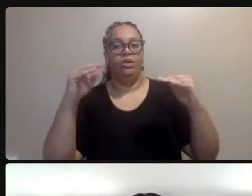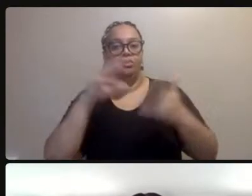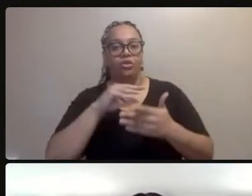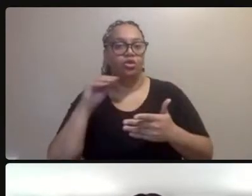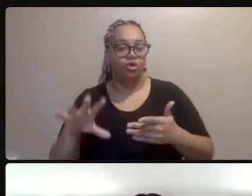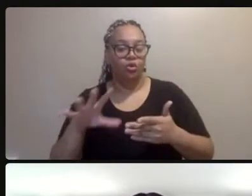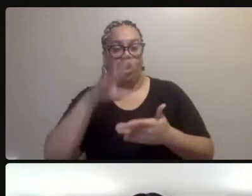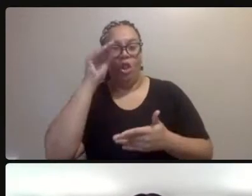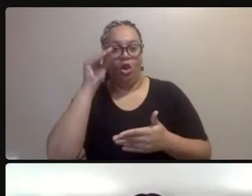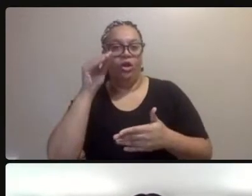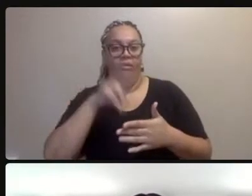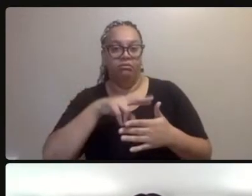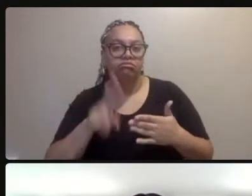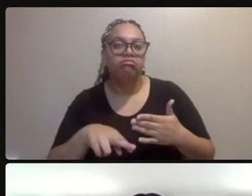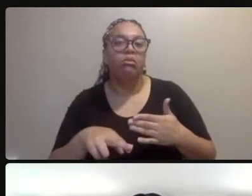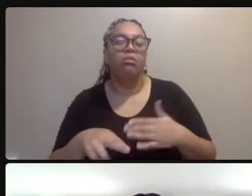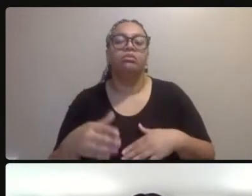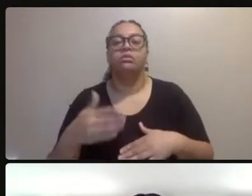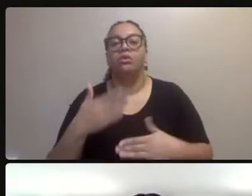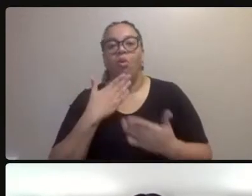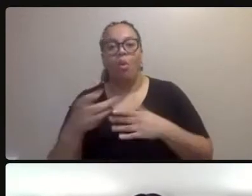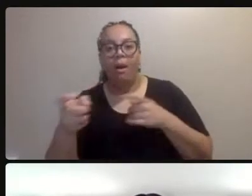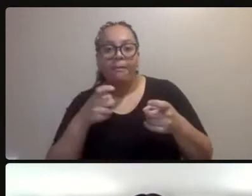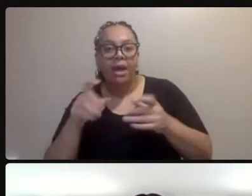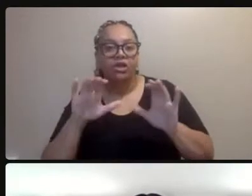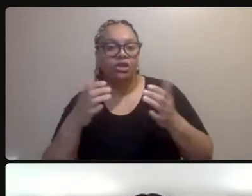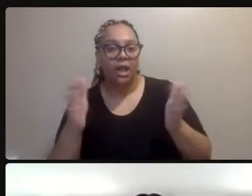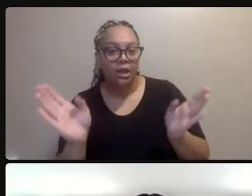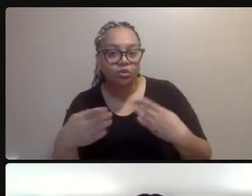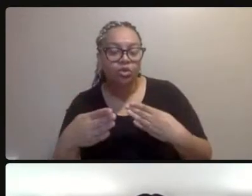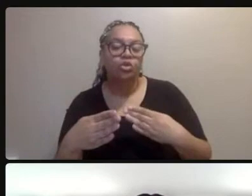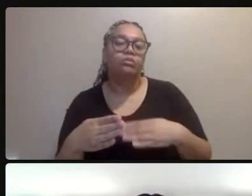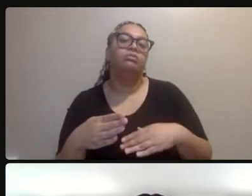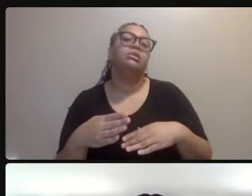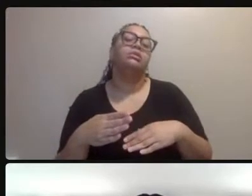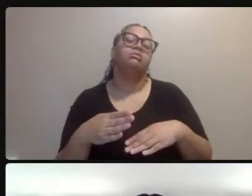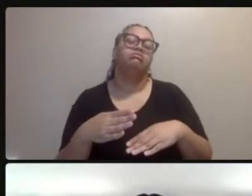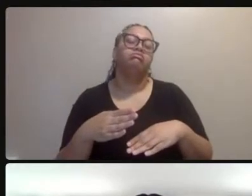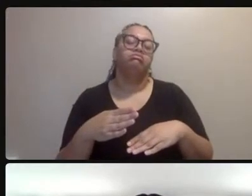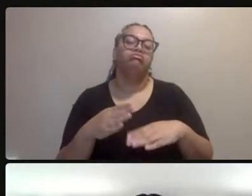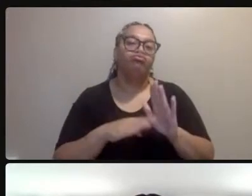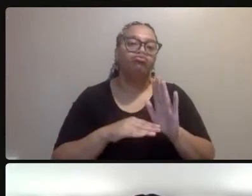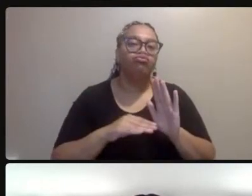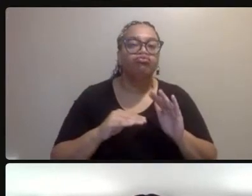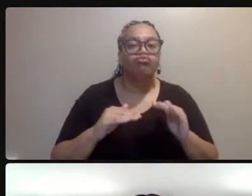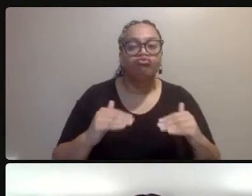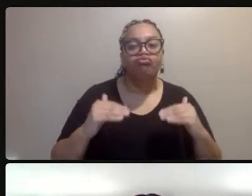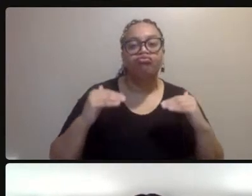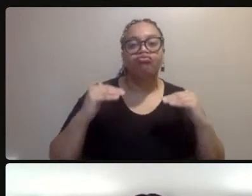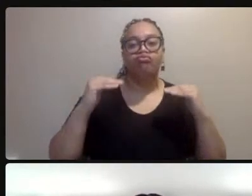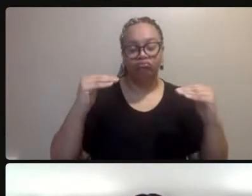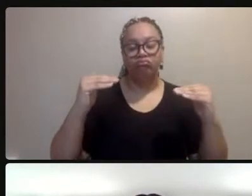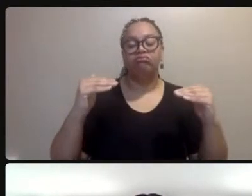THE THIRD IMMEDIATE GOAL FOR ME WOULD BE TO INCREASE STUDENT